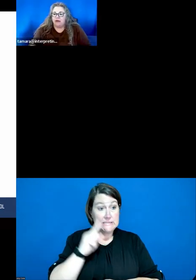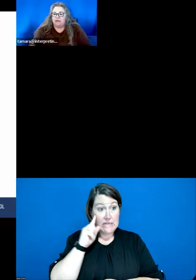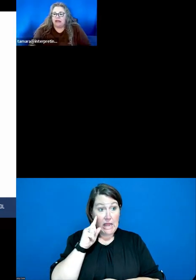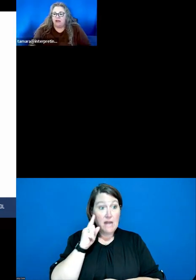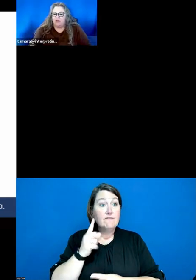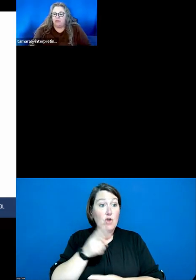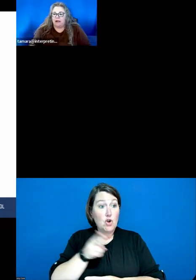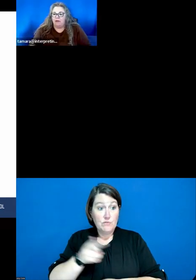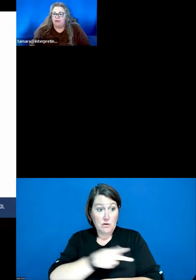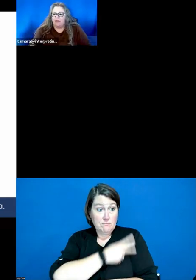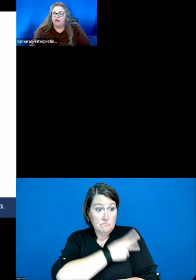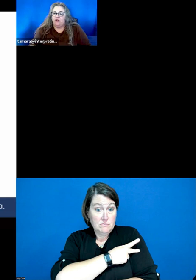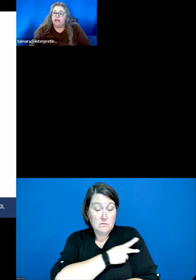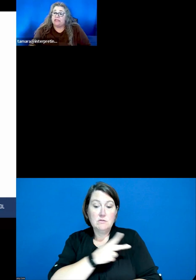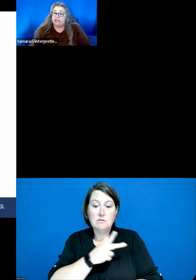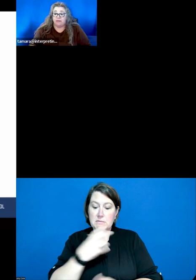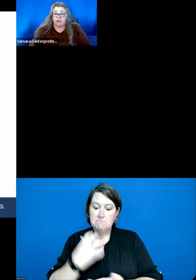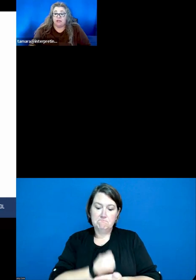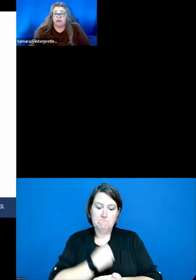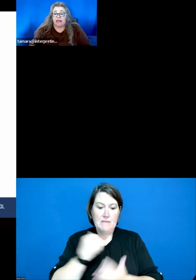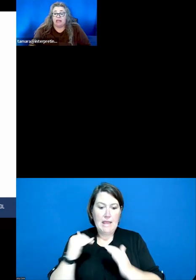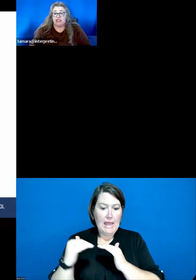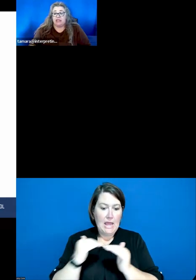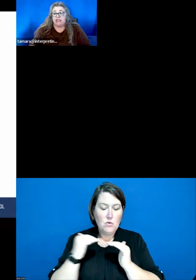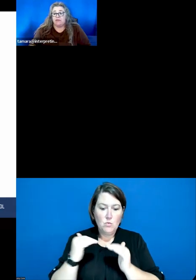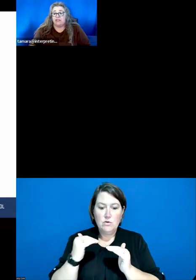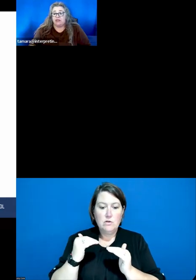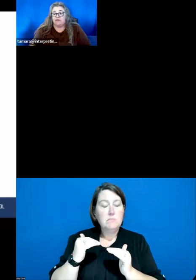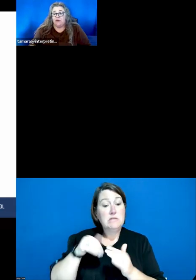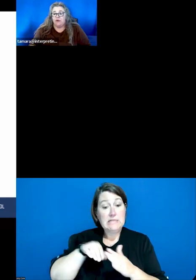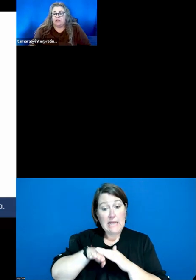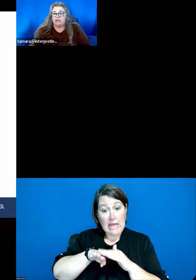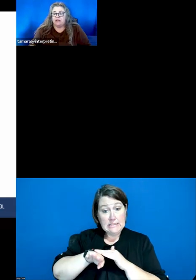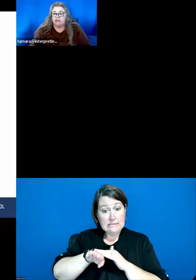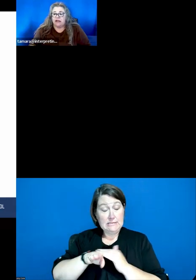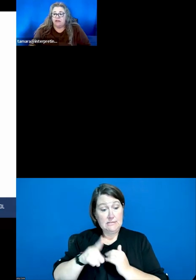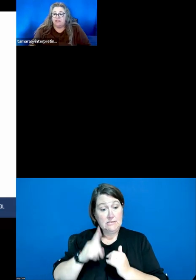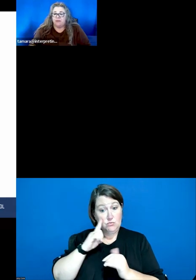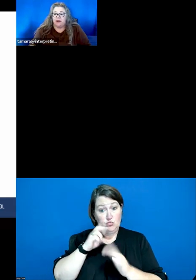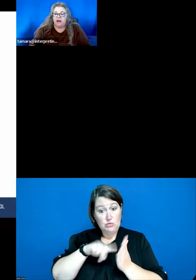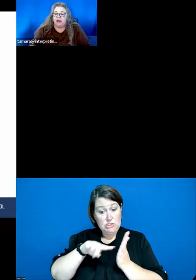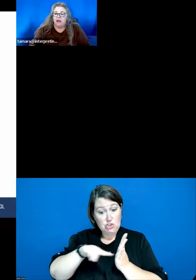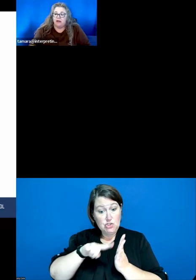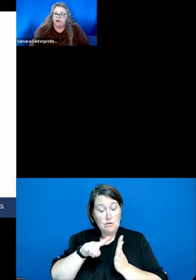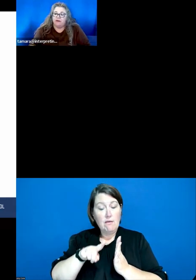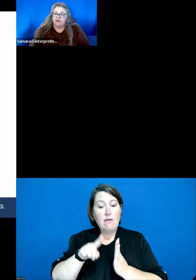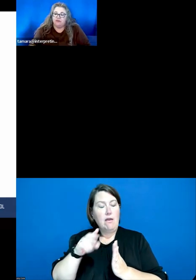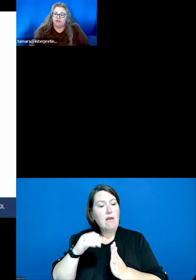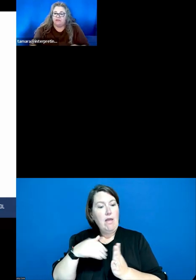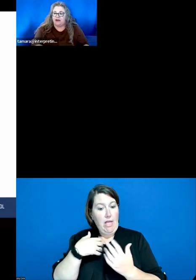to obtain equitable health care including accessible communication. And his research focus includes health disparity for individuals with